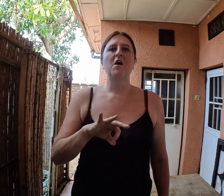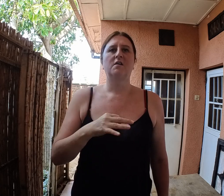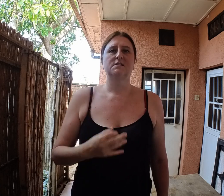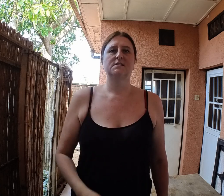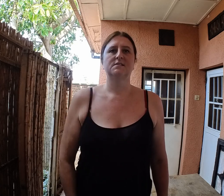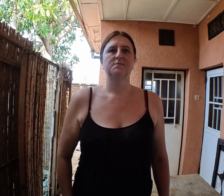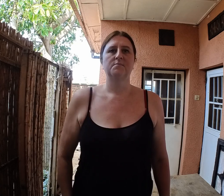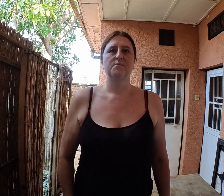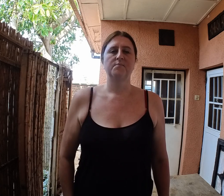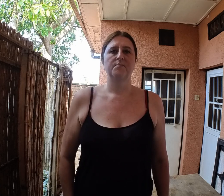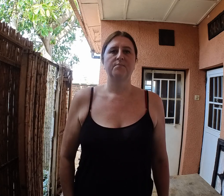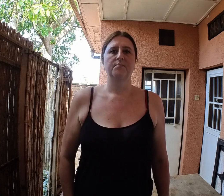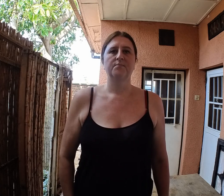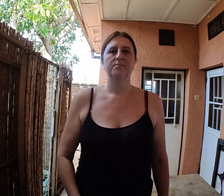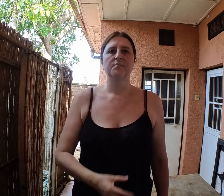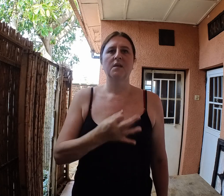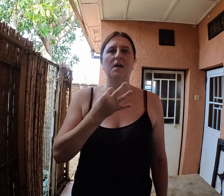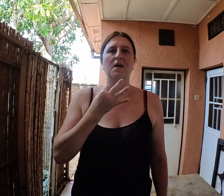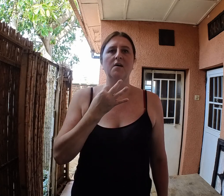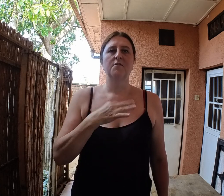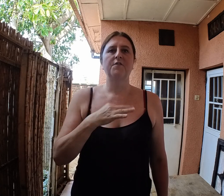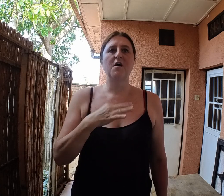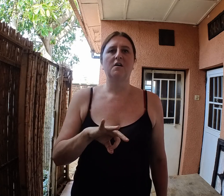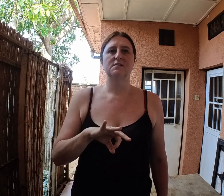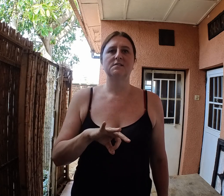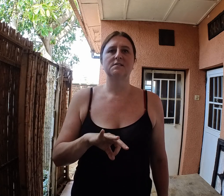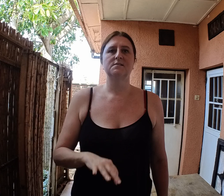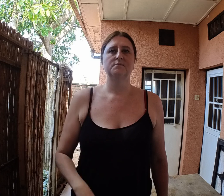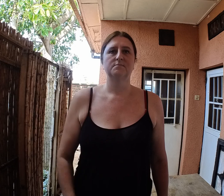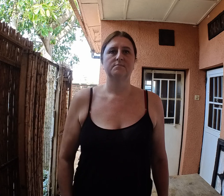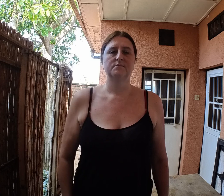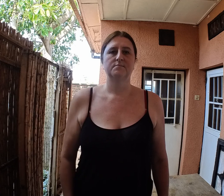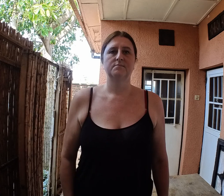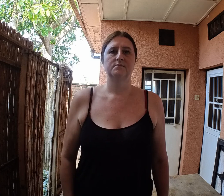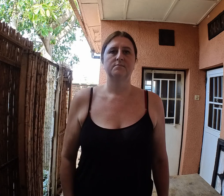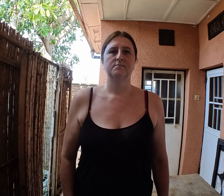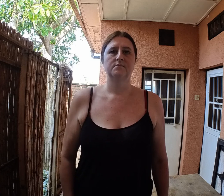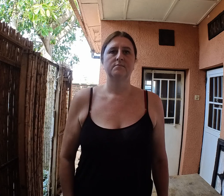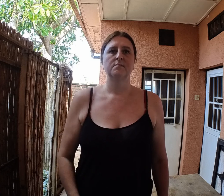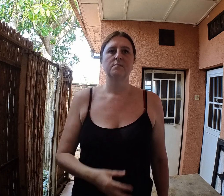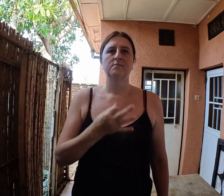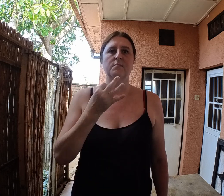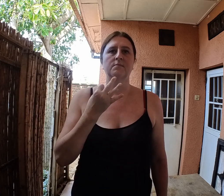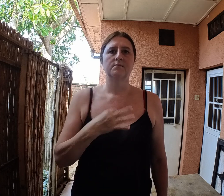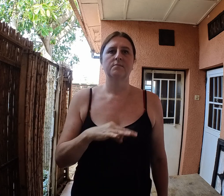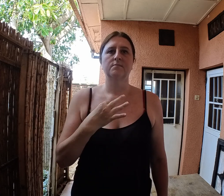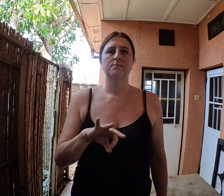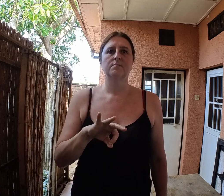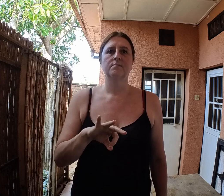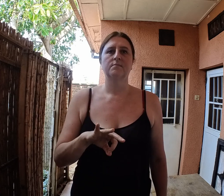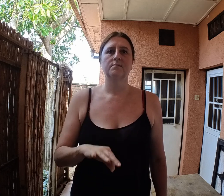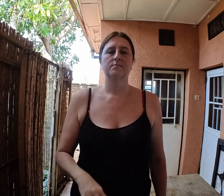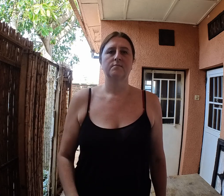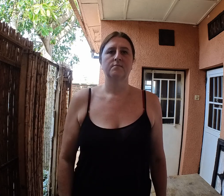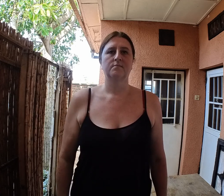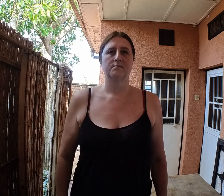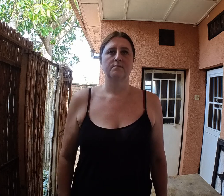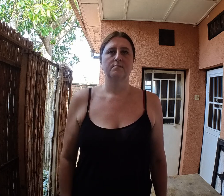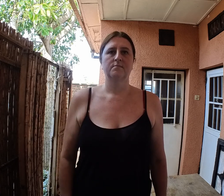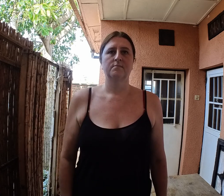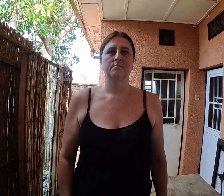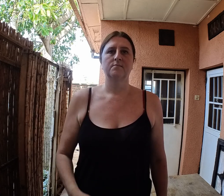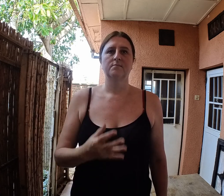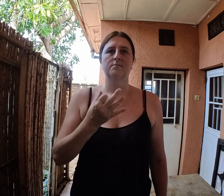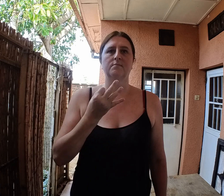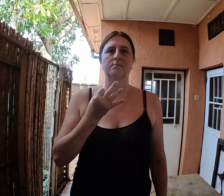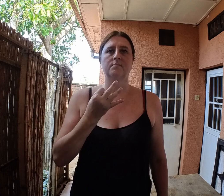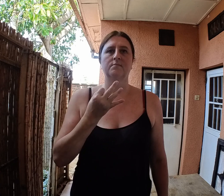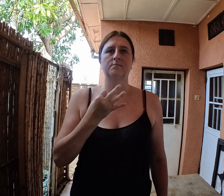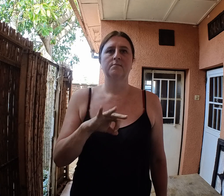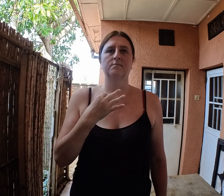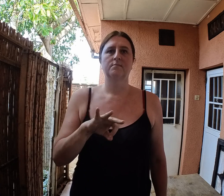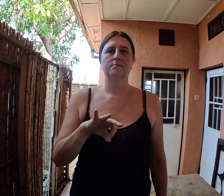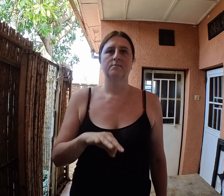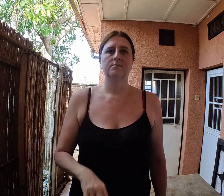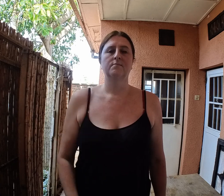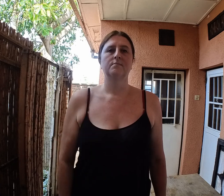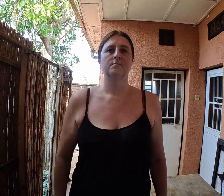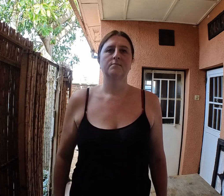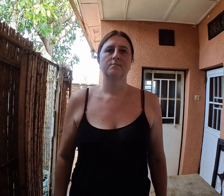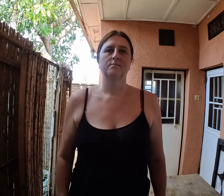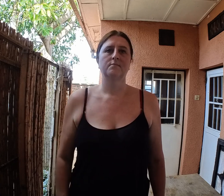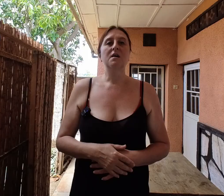France.